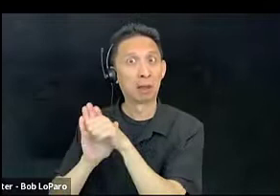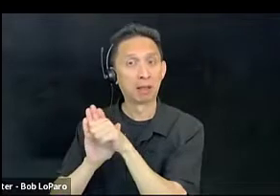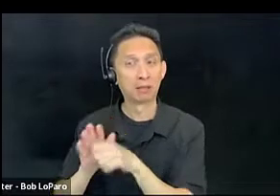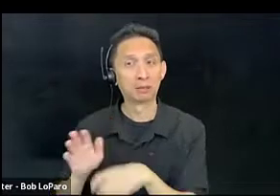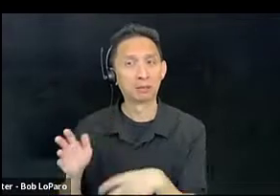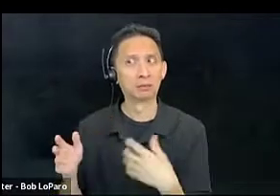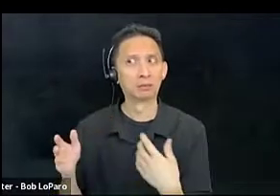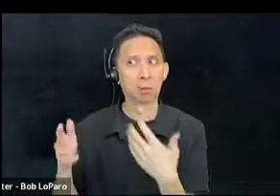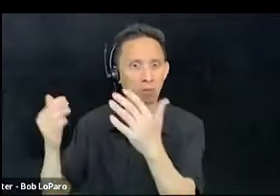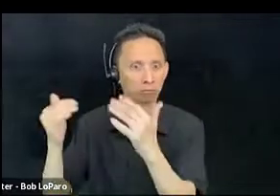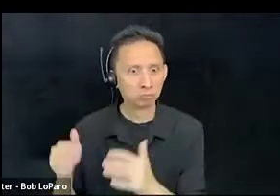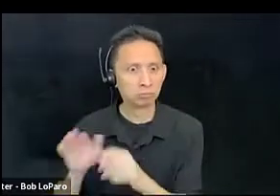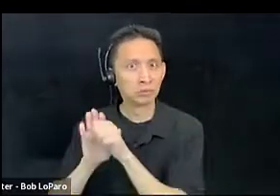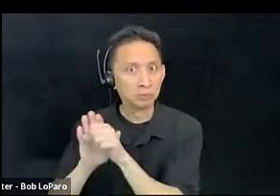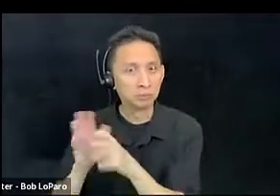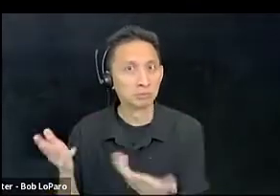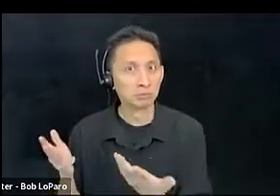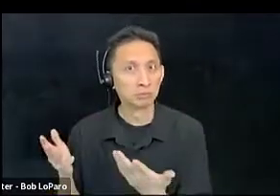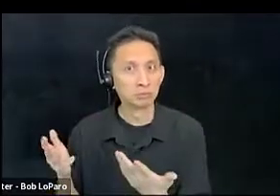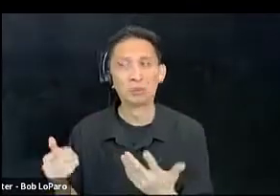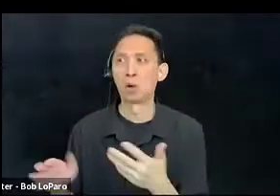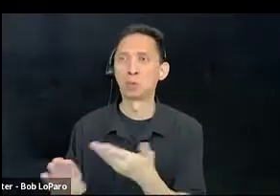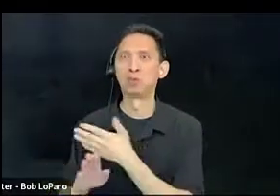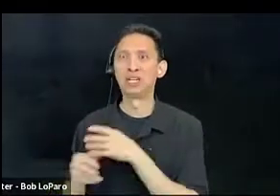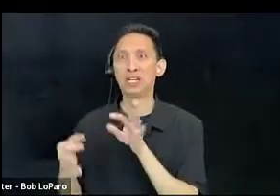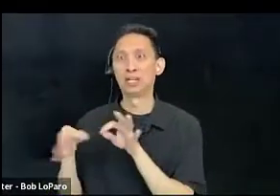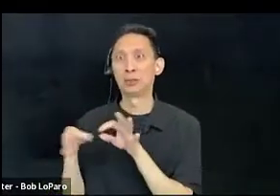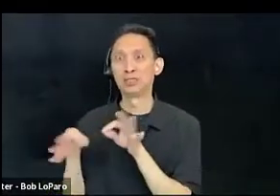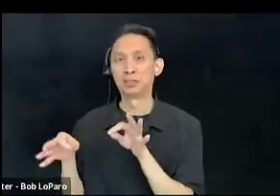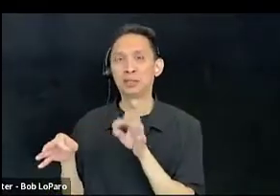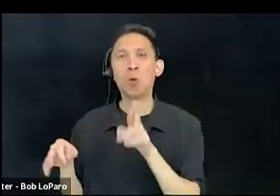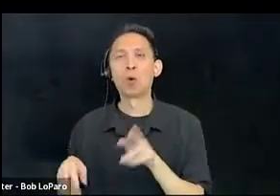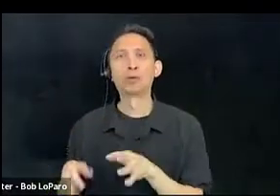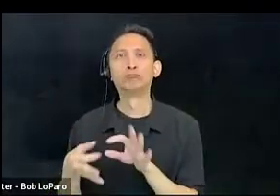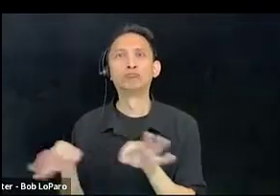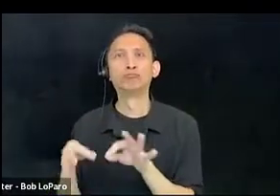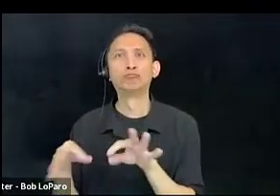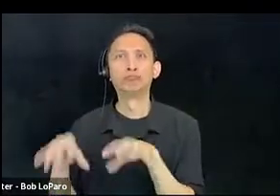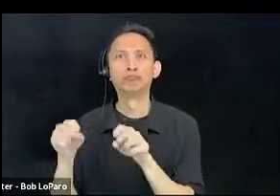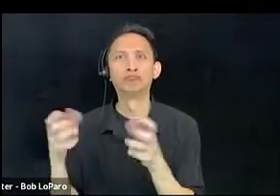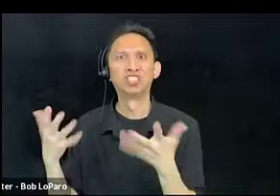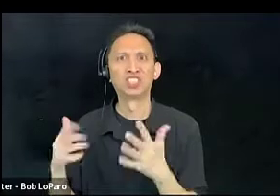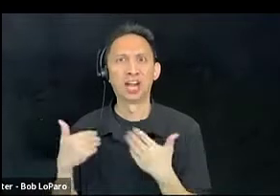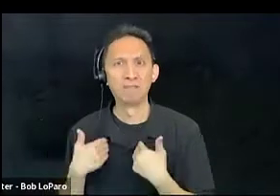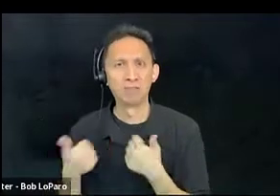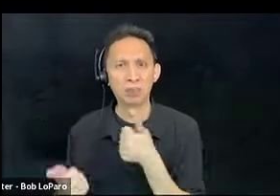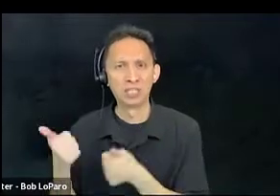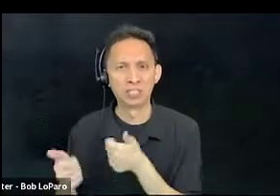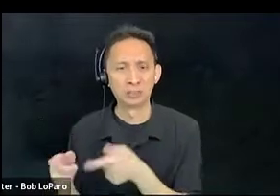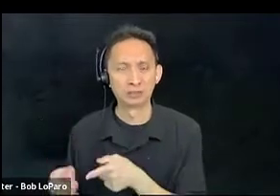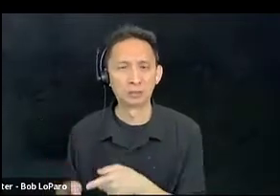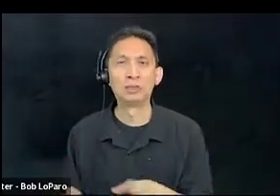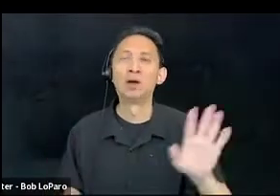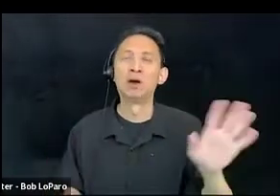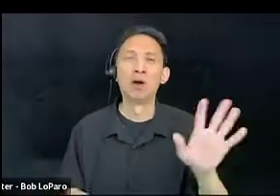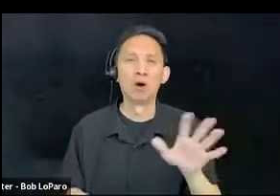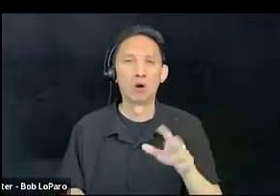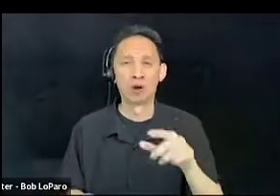Are they pre-linguistic or linguistic and avoid at all costs, avoid using the term verbal or non-verbal,